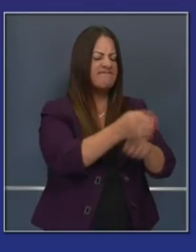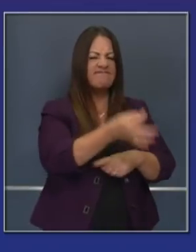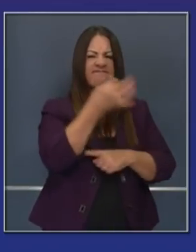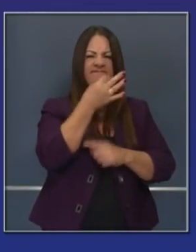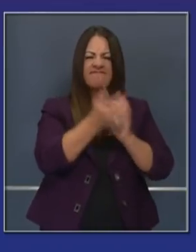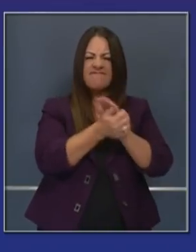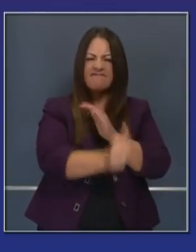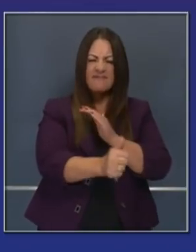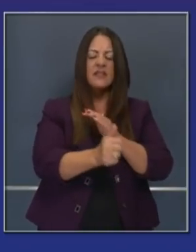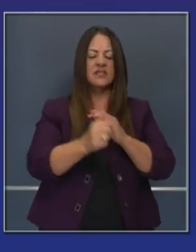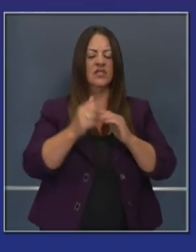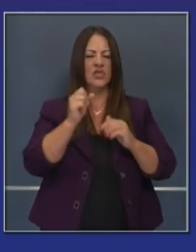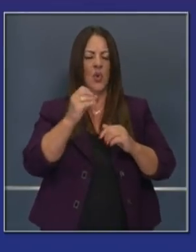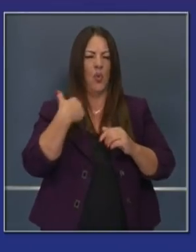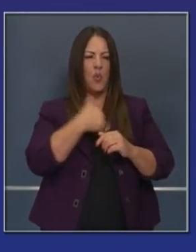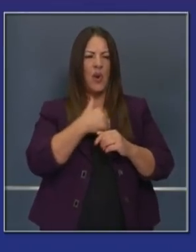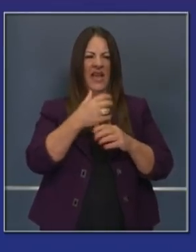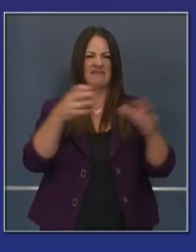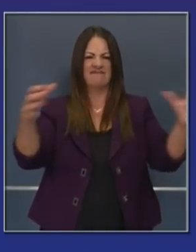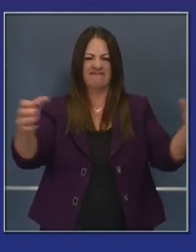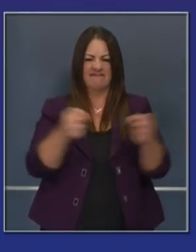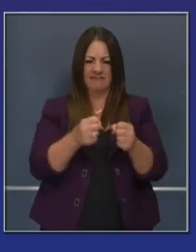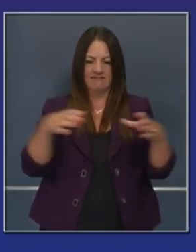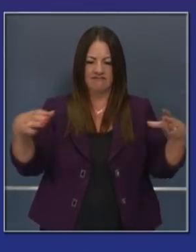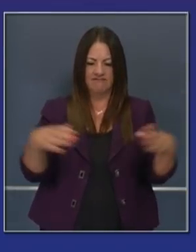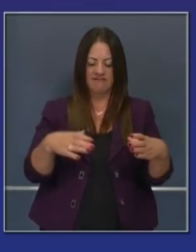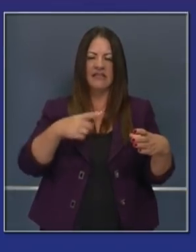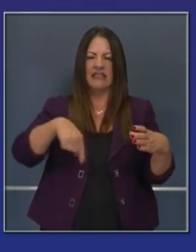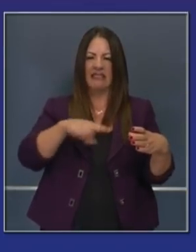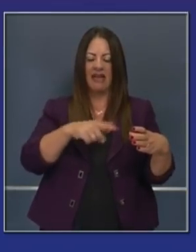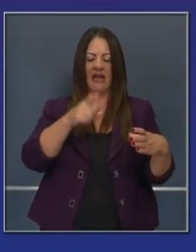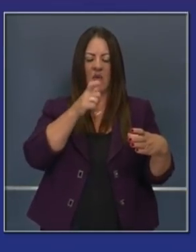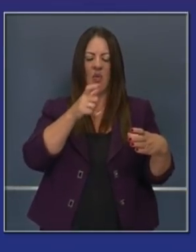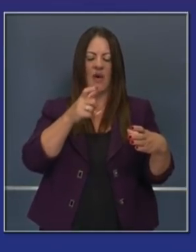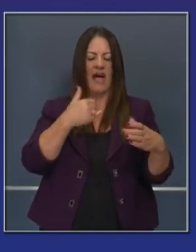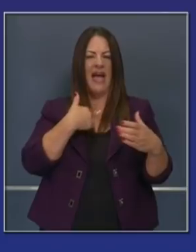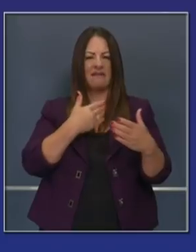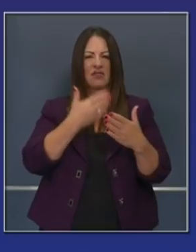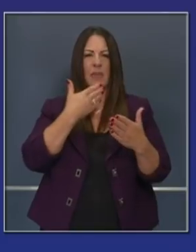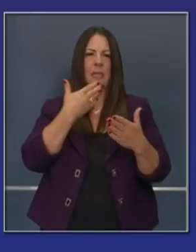TODAY. LOTS OF DIFFERENT EXPERTS SO THAT WE HAVE A RICH SET OF